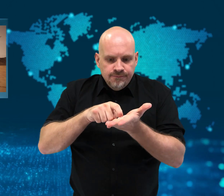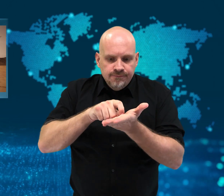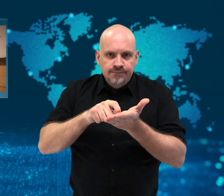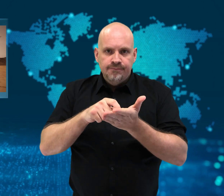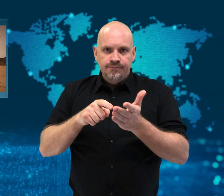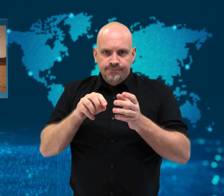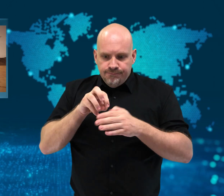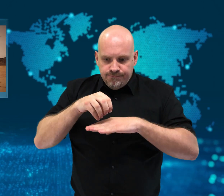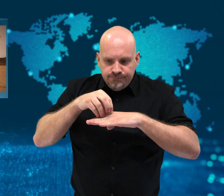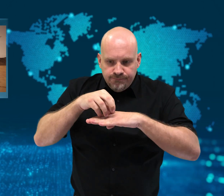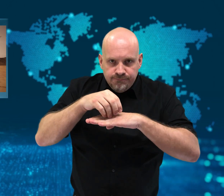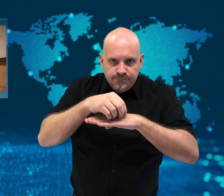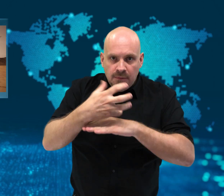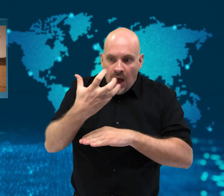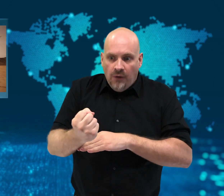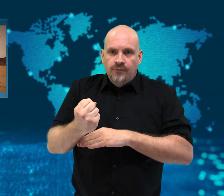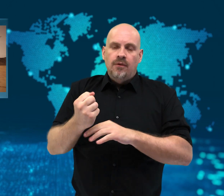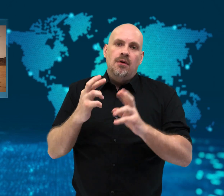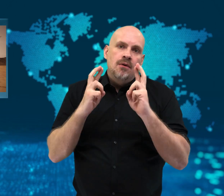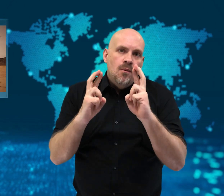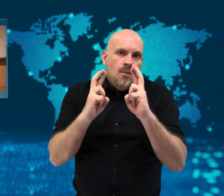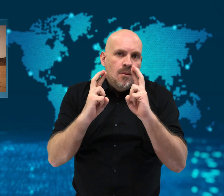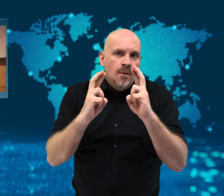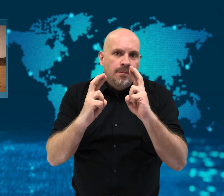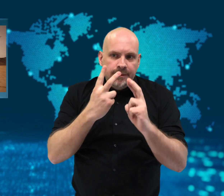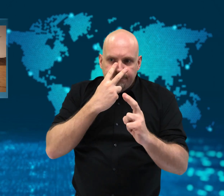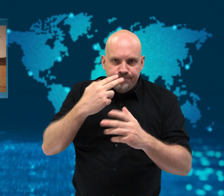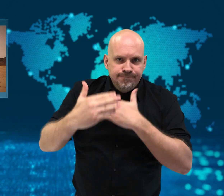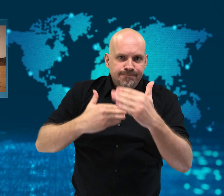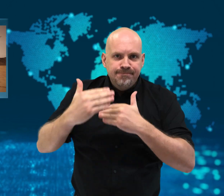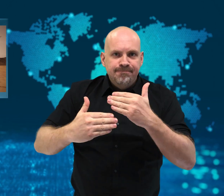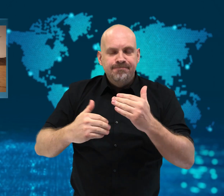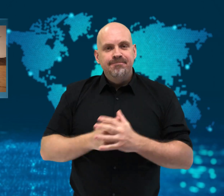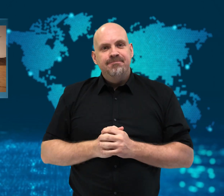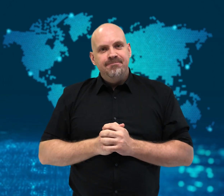finding life on Mars.